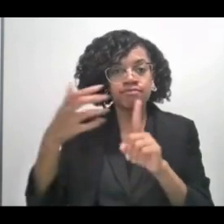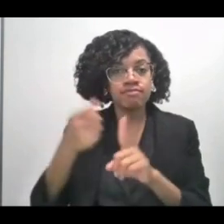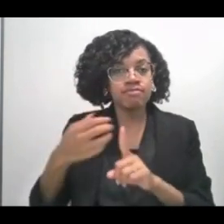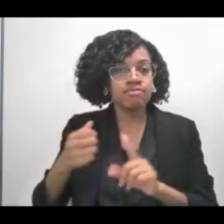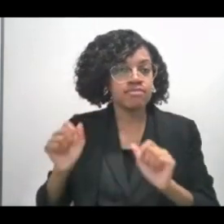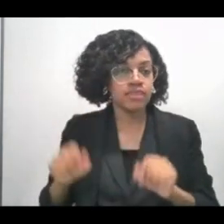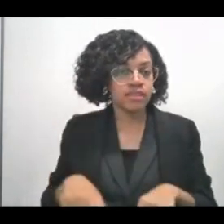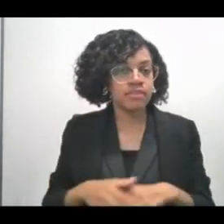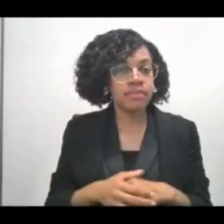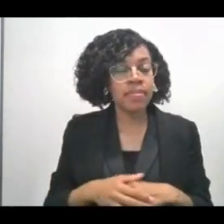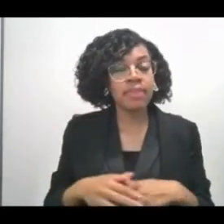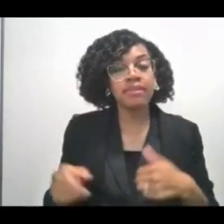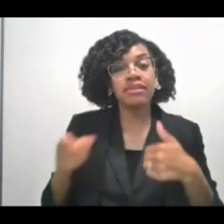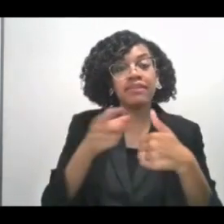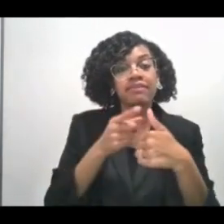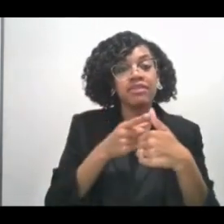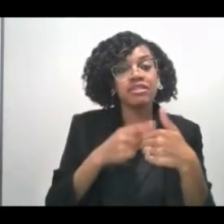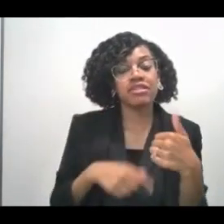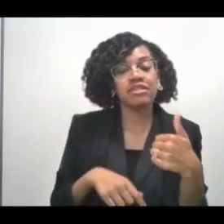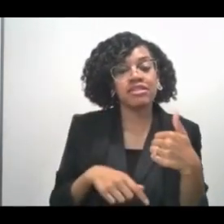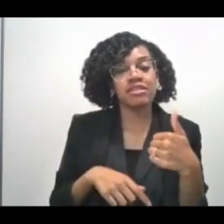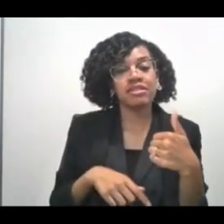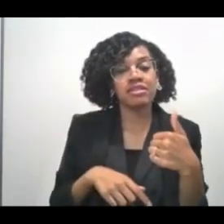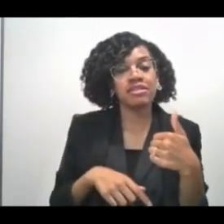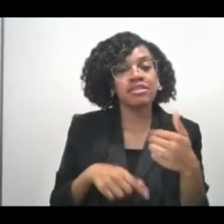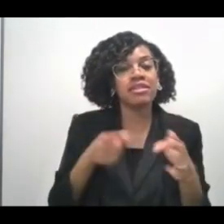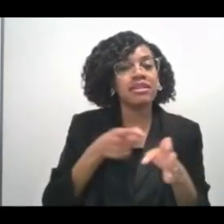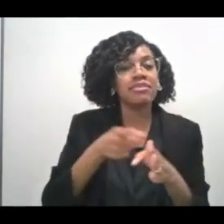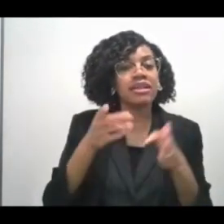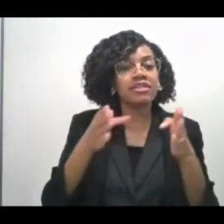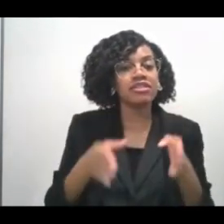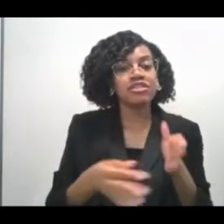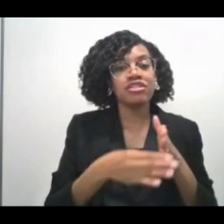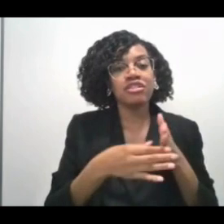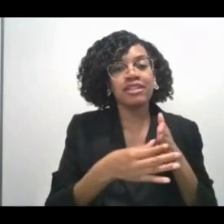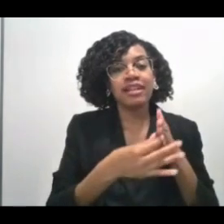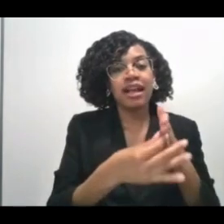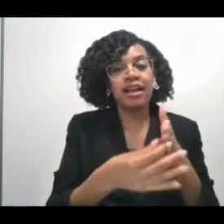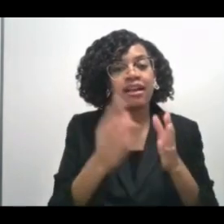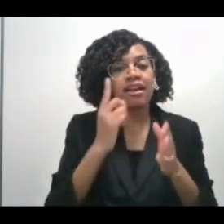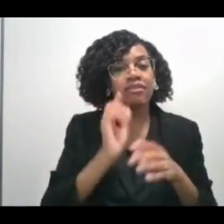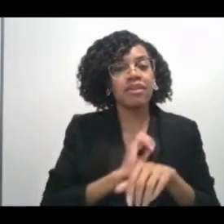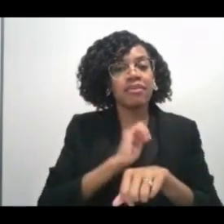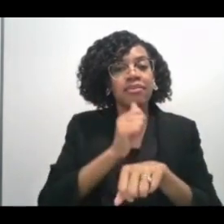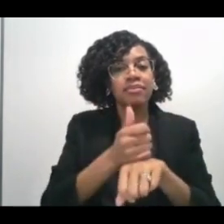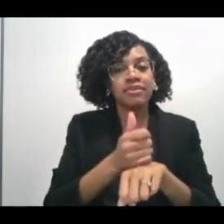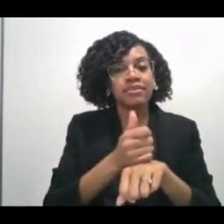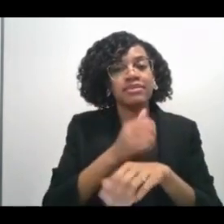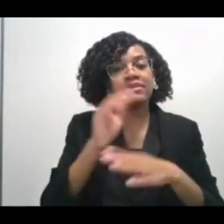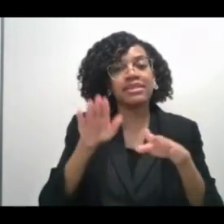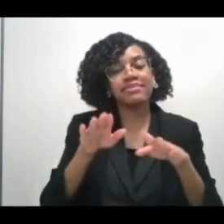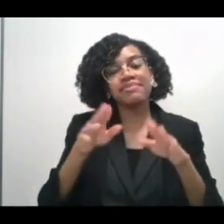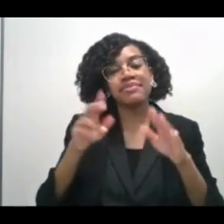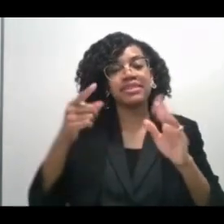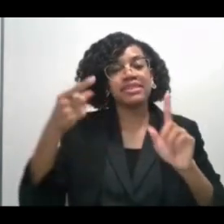is a practitioner guide for implementing the steps to resilience, which is a risk assessment, planning and